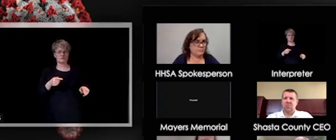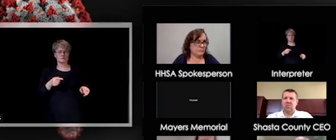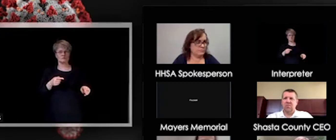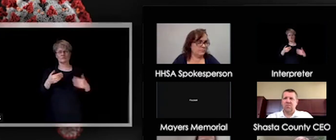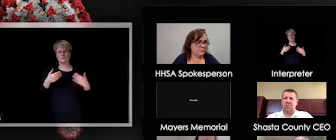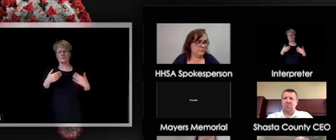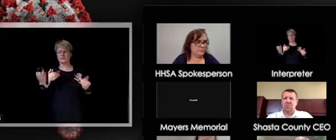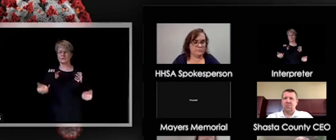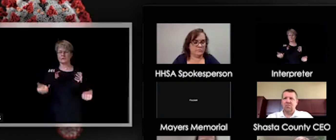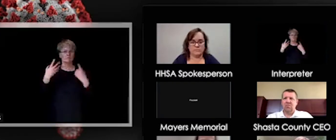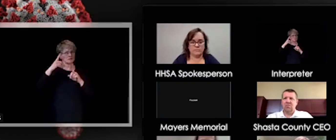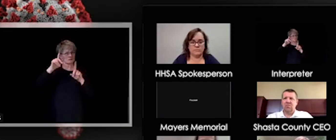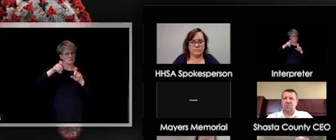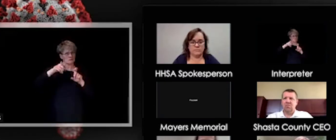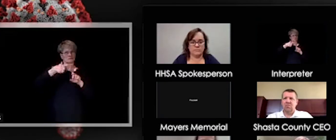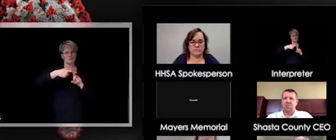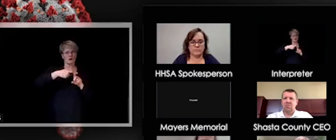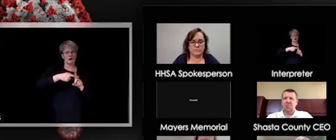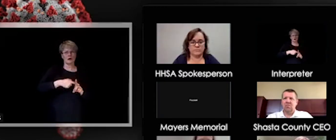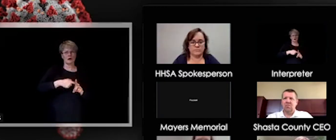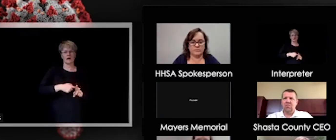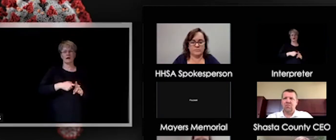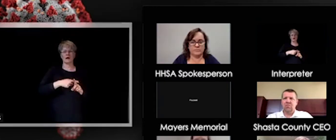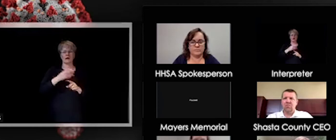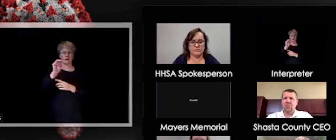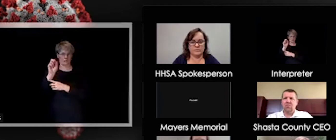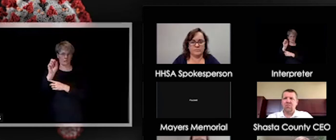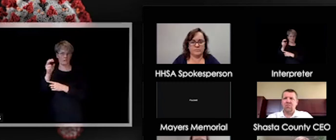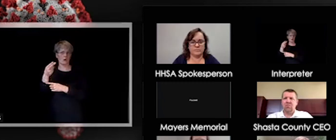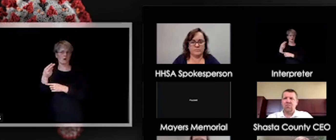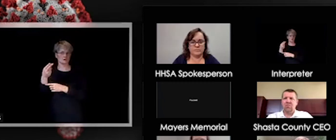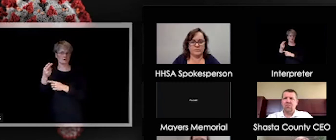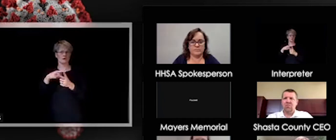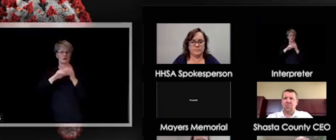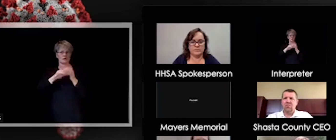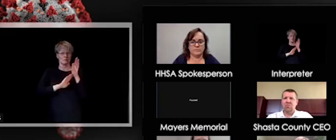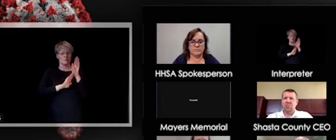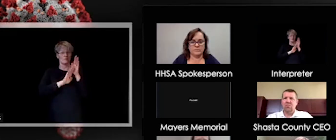in March and it kind of peaked there in the beginning of April and then it went down.